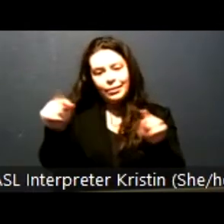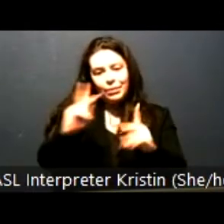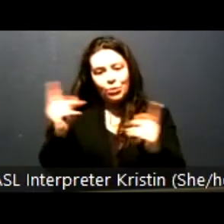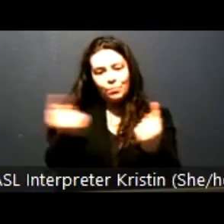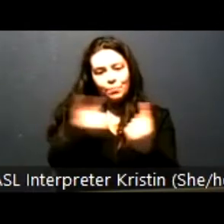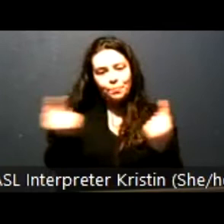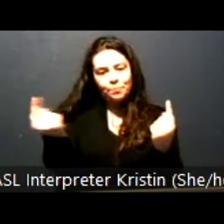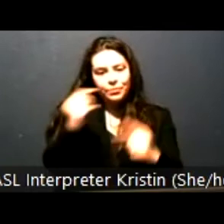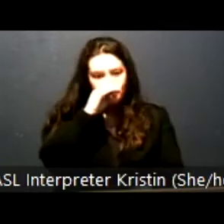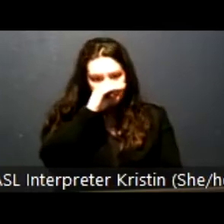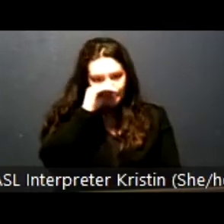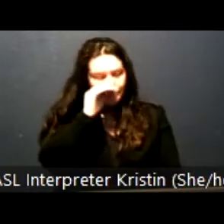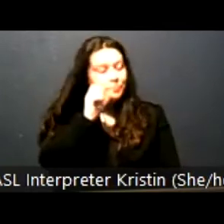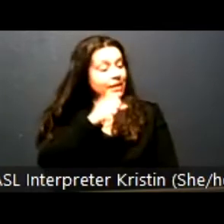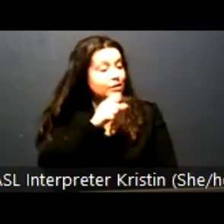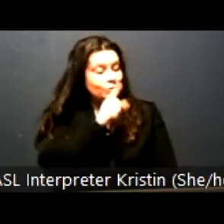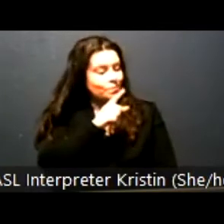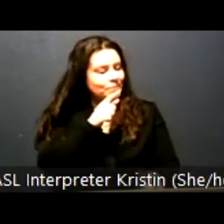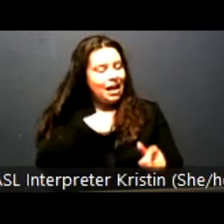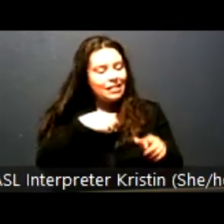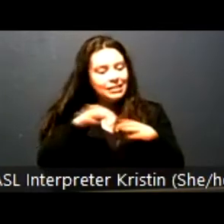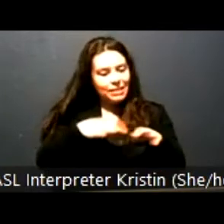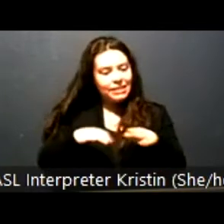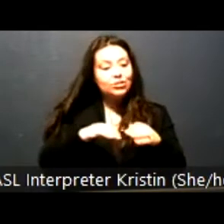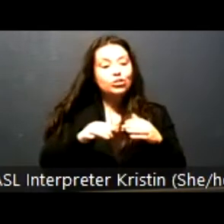face in the wild, um, they definitely, so that was the question that you asked me, correct?